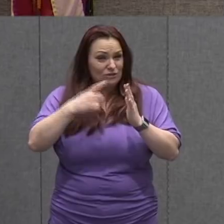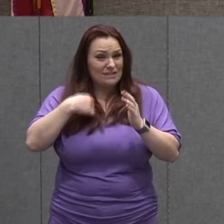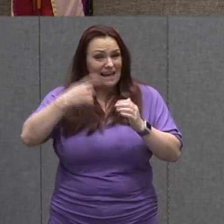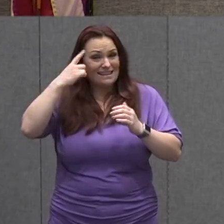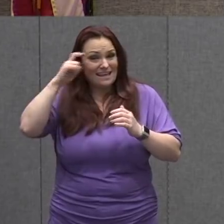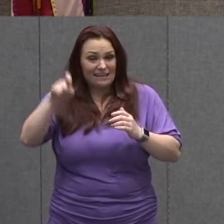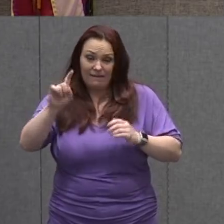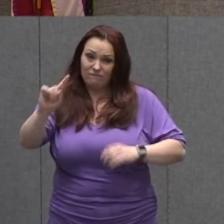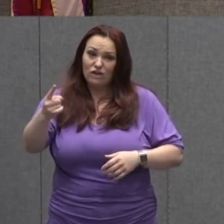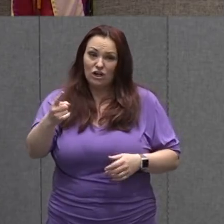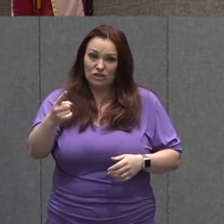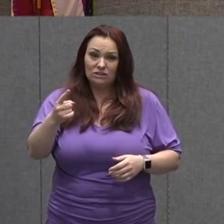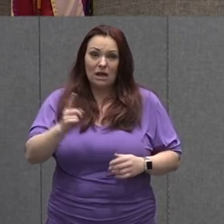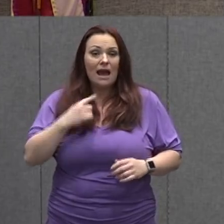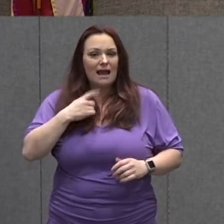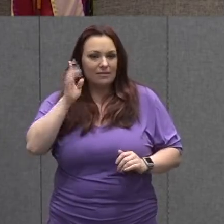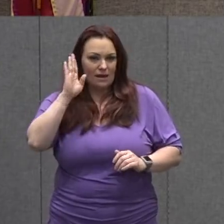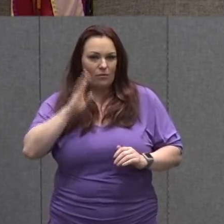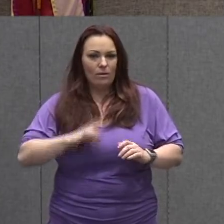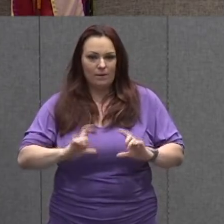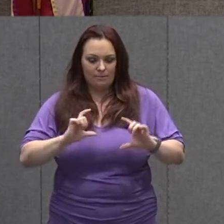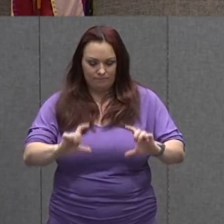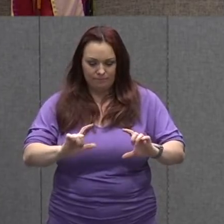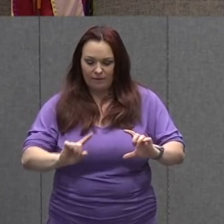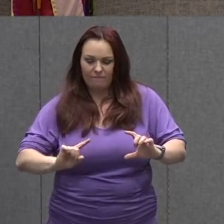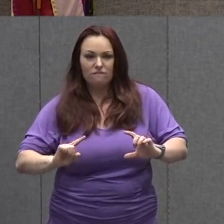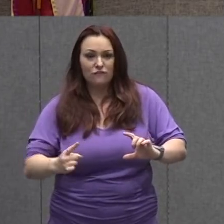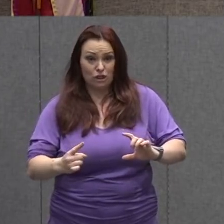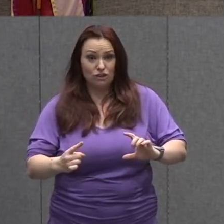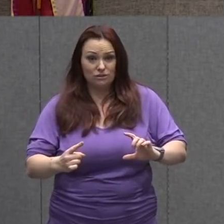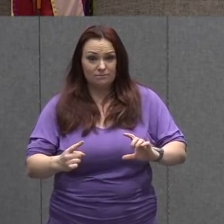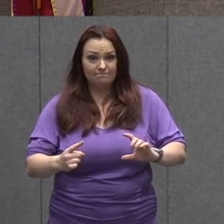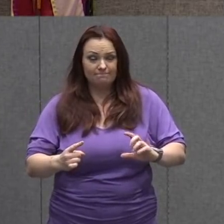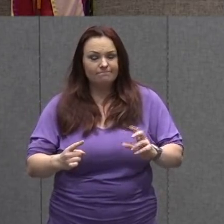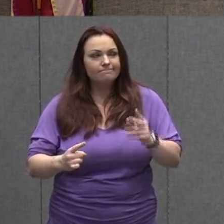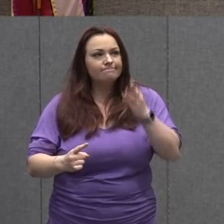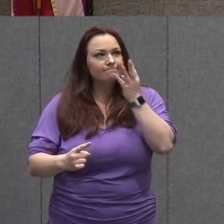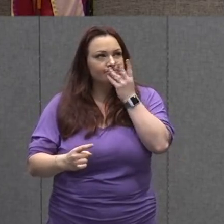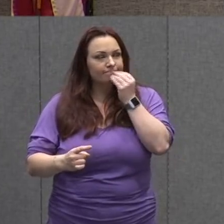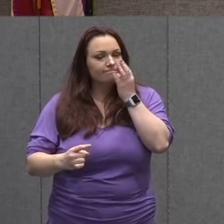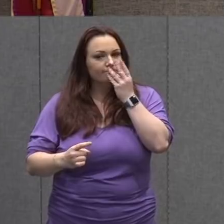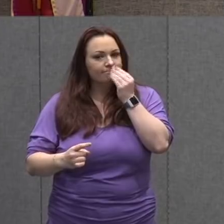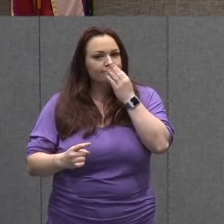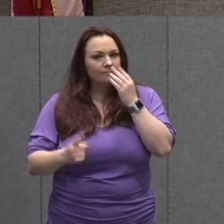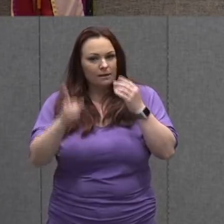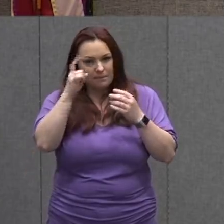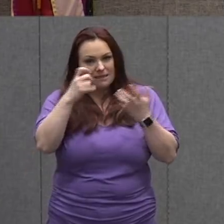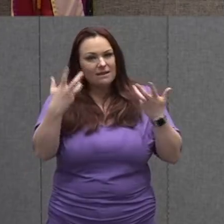this is going to be my first paragraph. And then, because I've done information